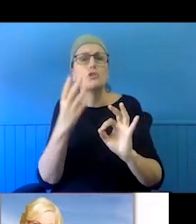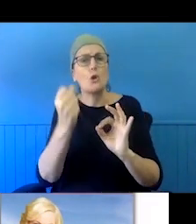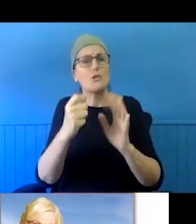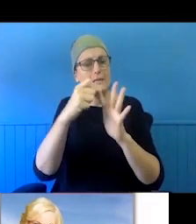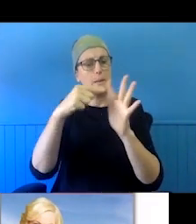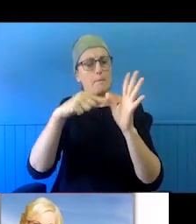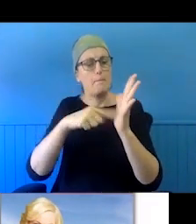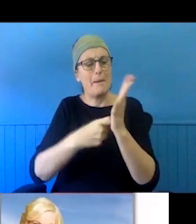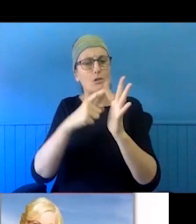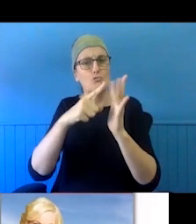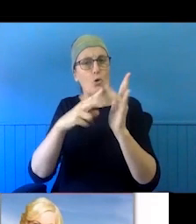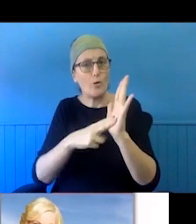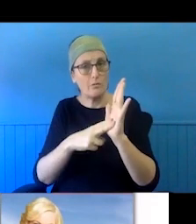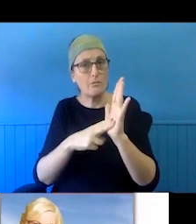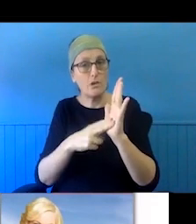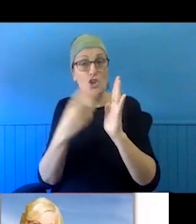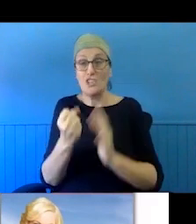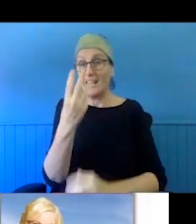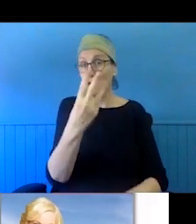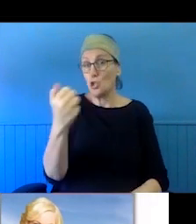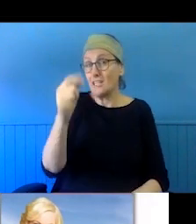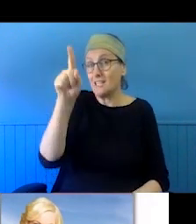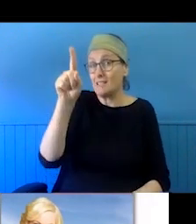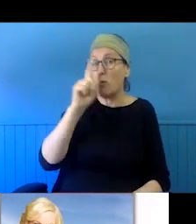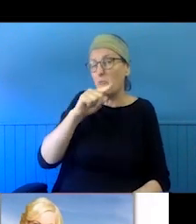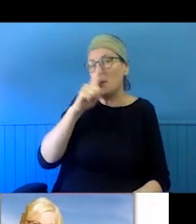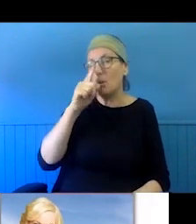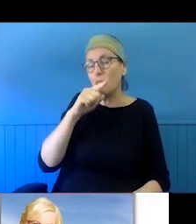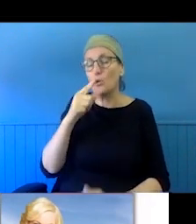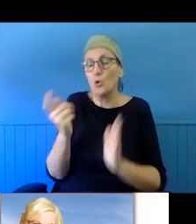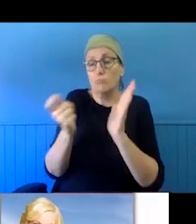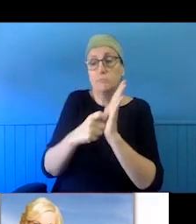a certain amount of money. She also uses things like sponsorships - she